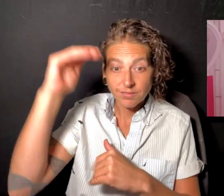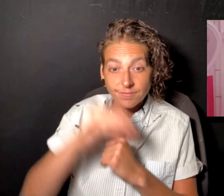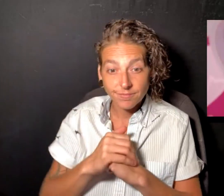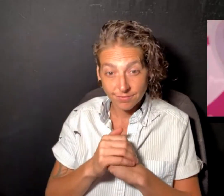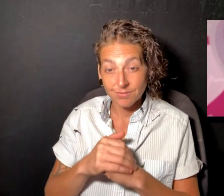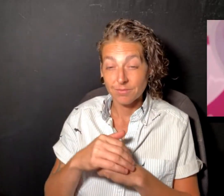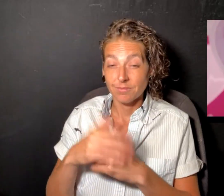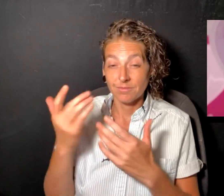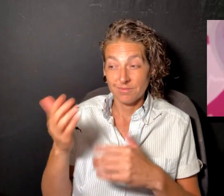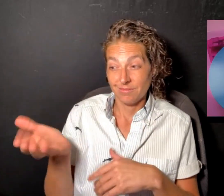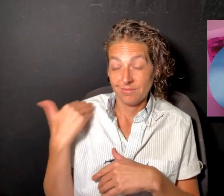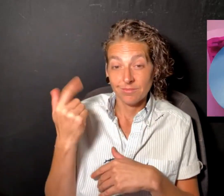As of Tuesday,